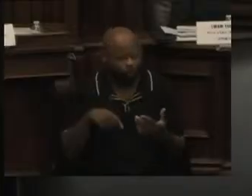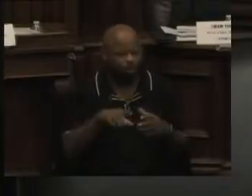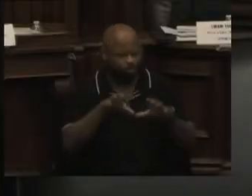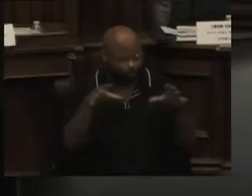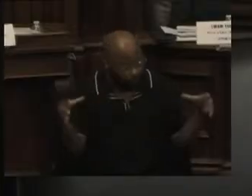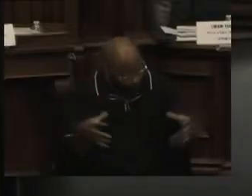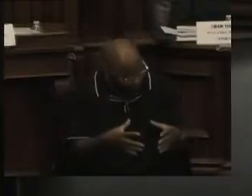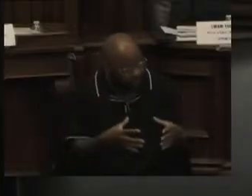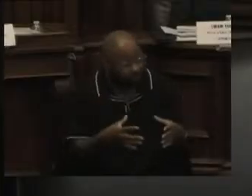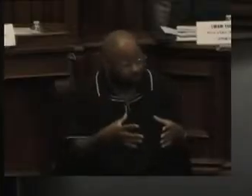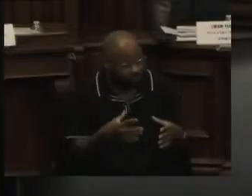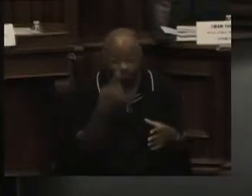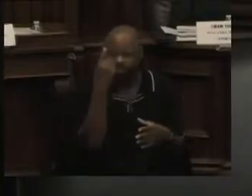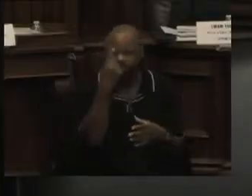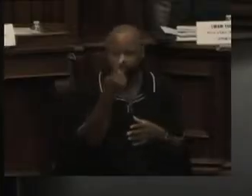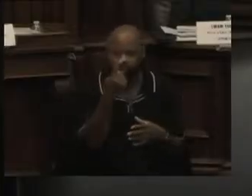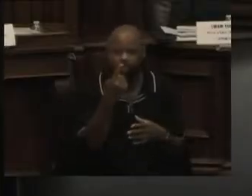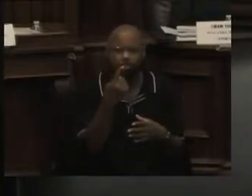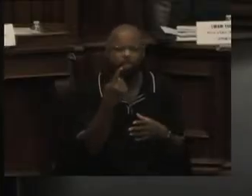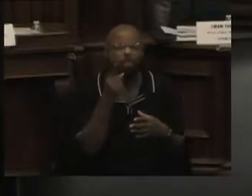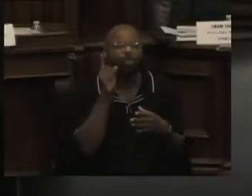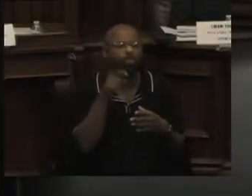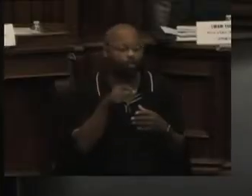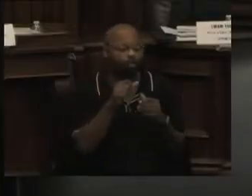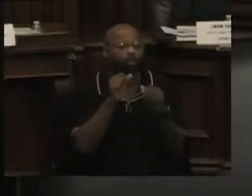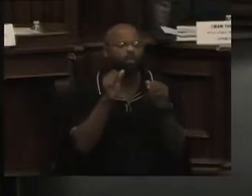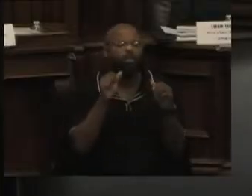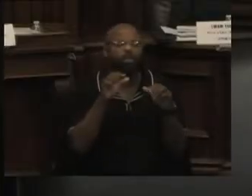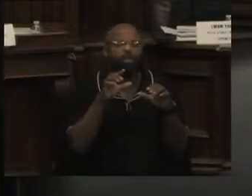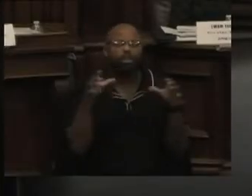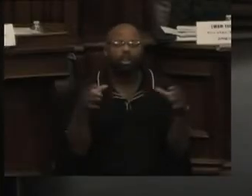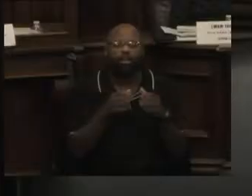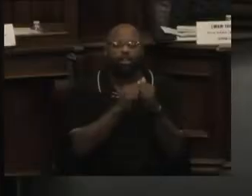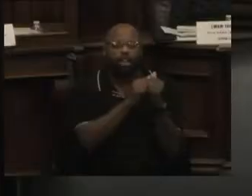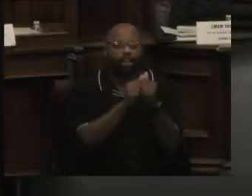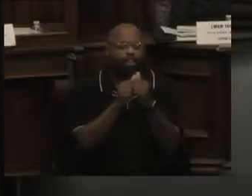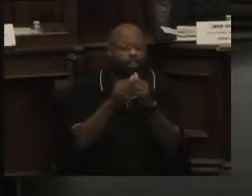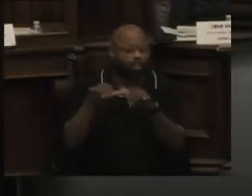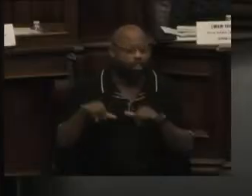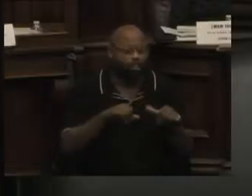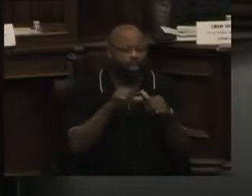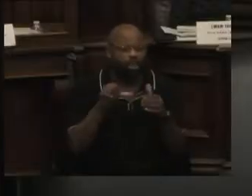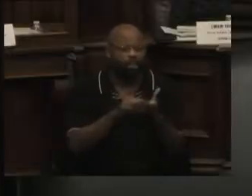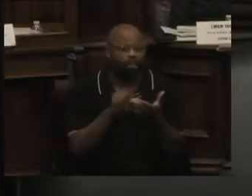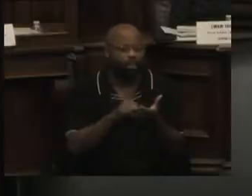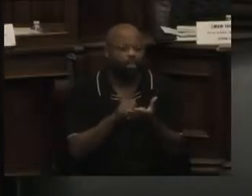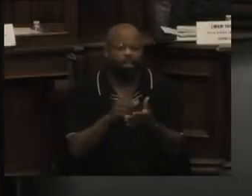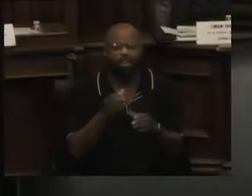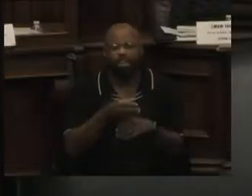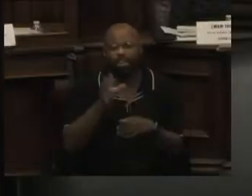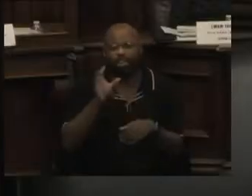not just walking in off the street anyway. We're we're supposed to be one. So we're